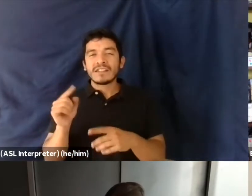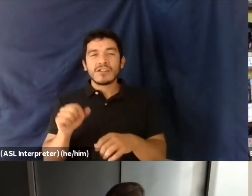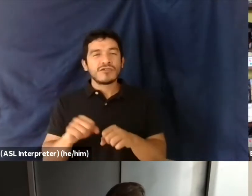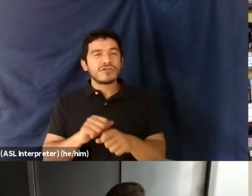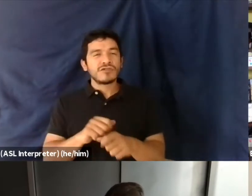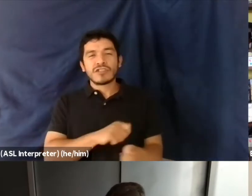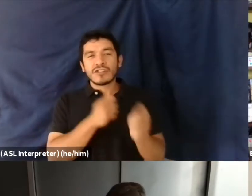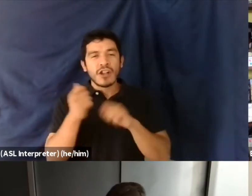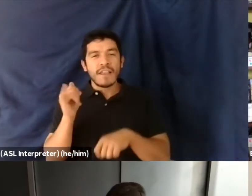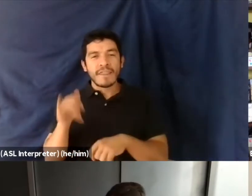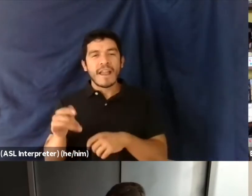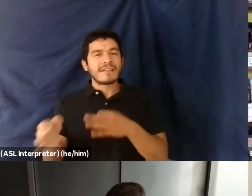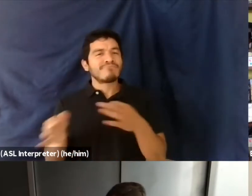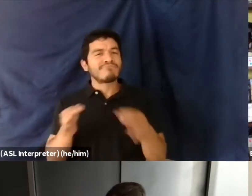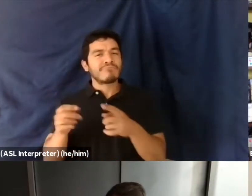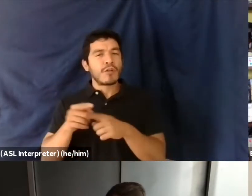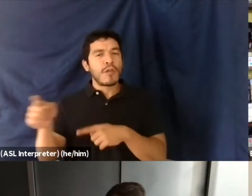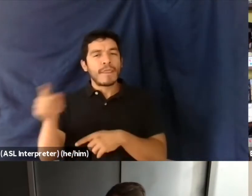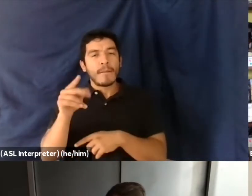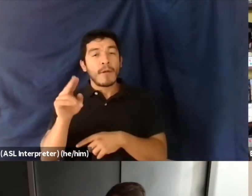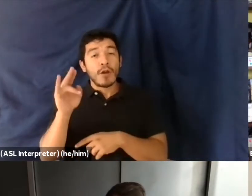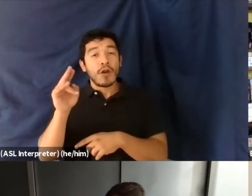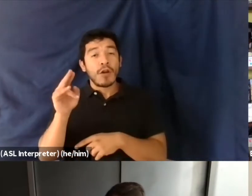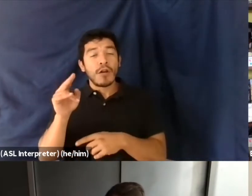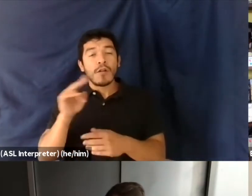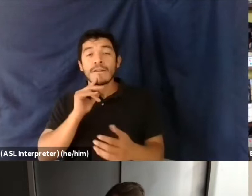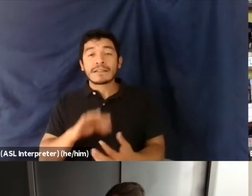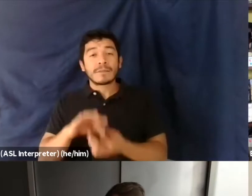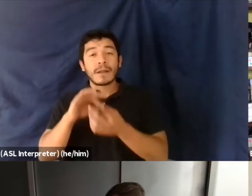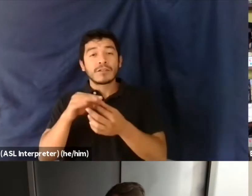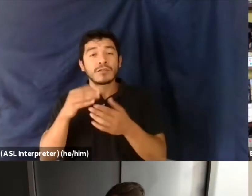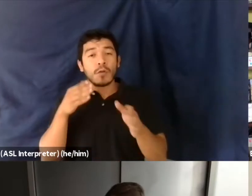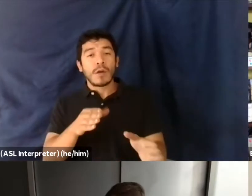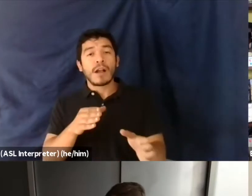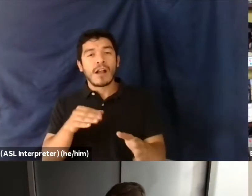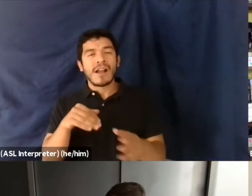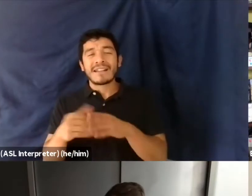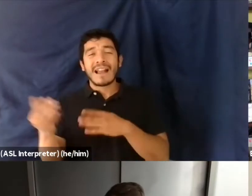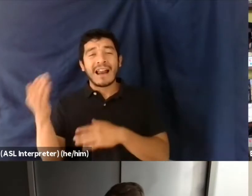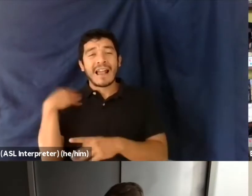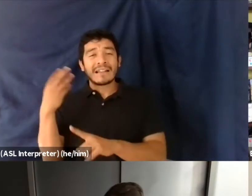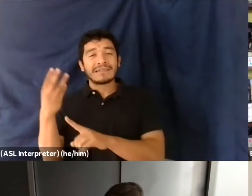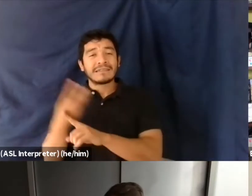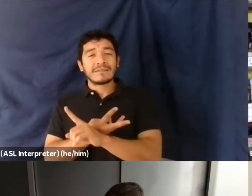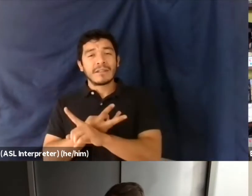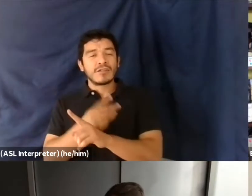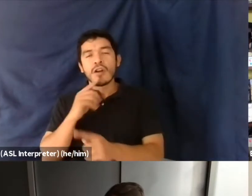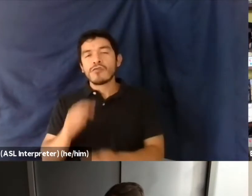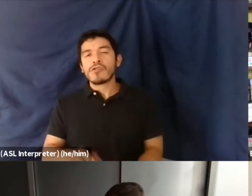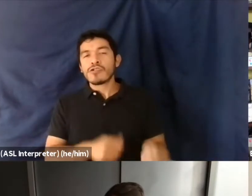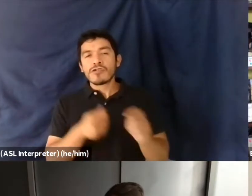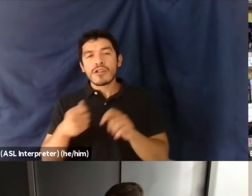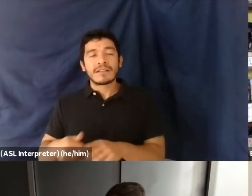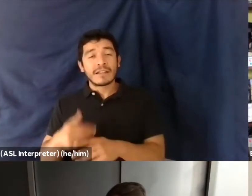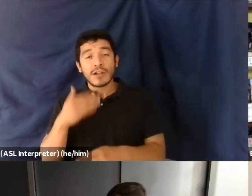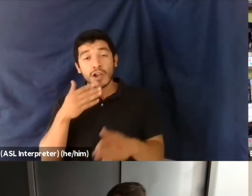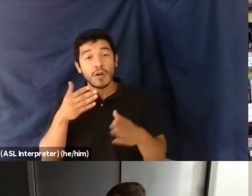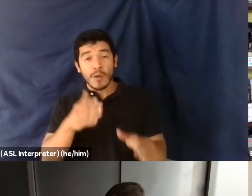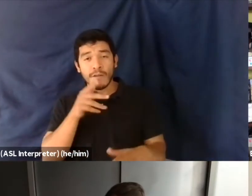And I think that's what we've been doing in the last six months. It's kind of getting this movie out in meaningful ways to these places so that people can kind of see